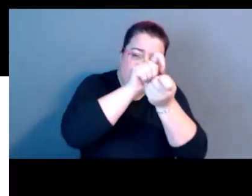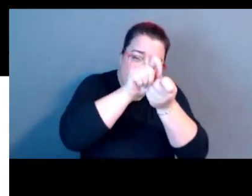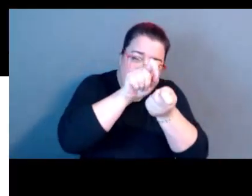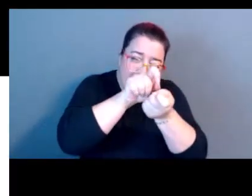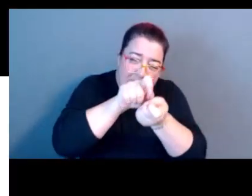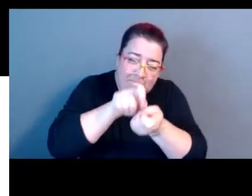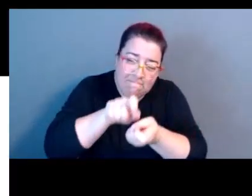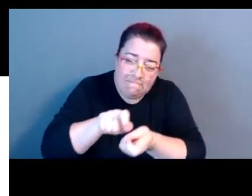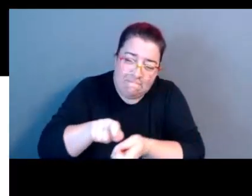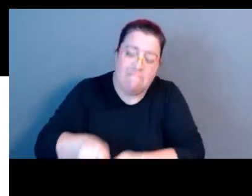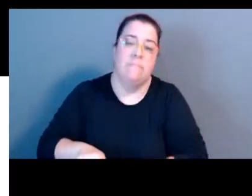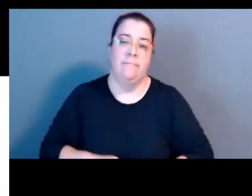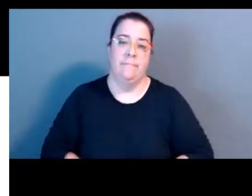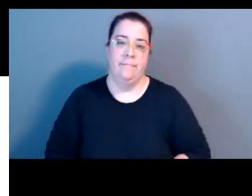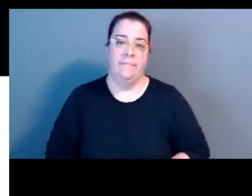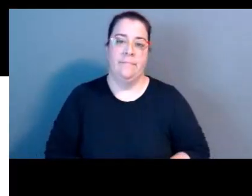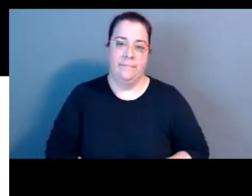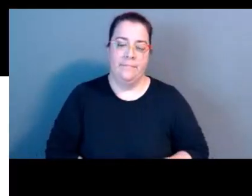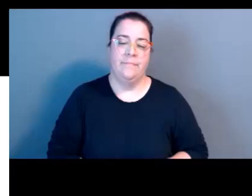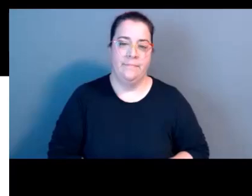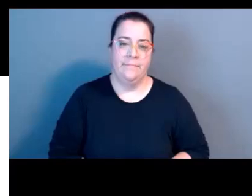you have at the time of the application.